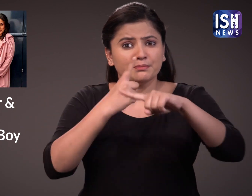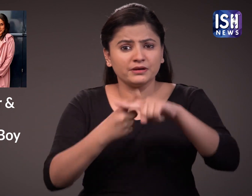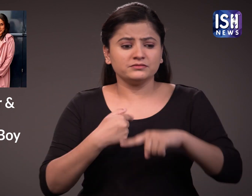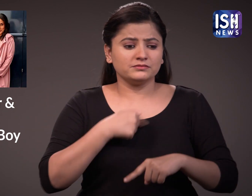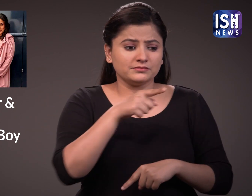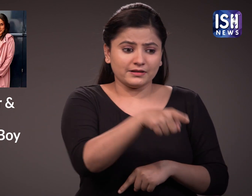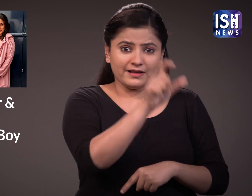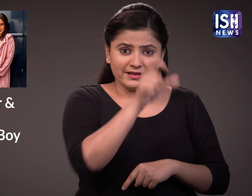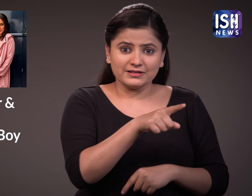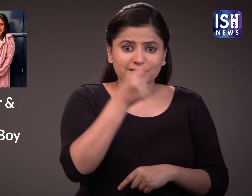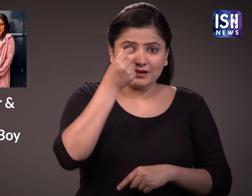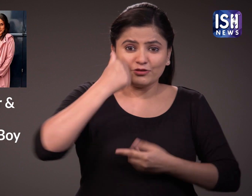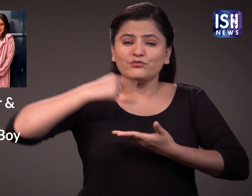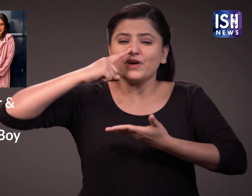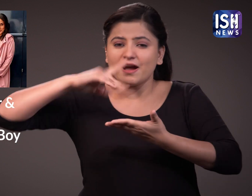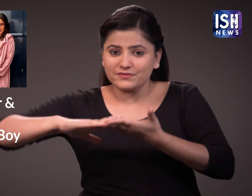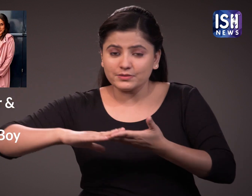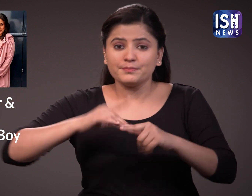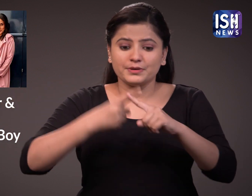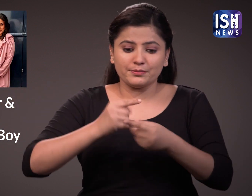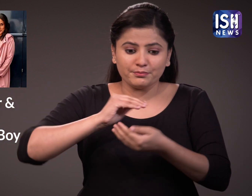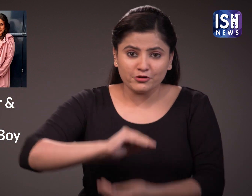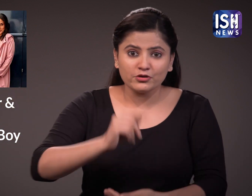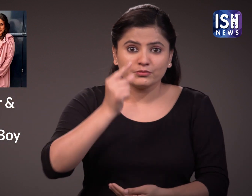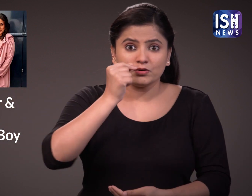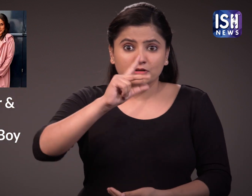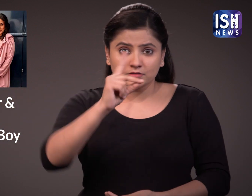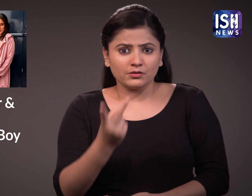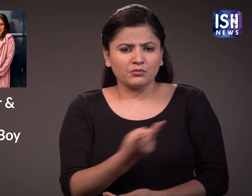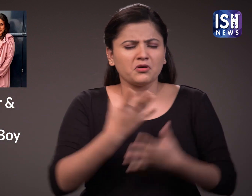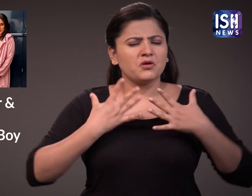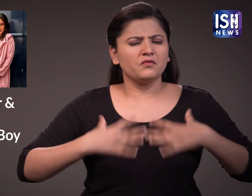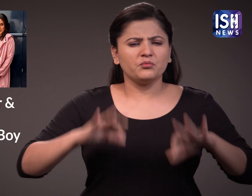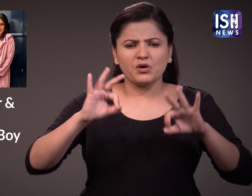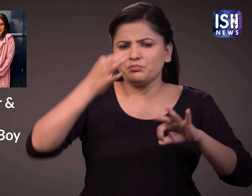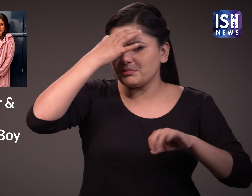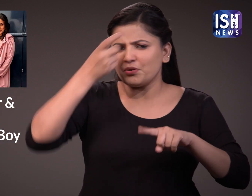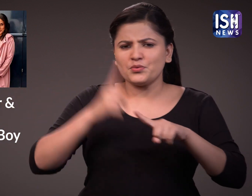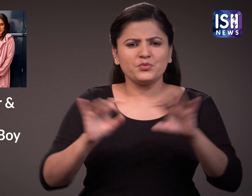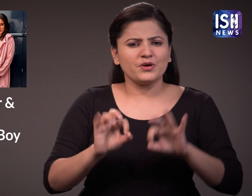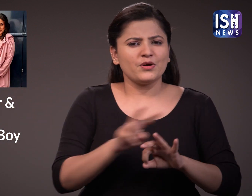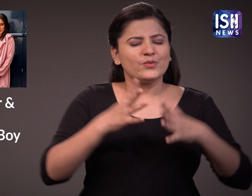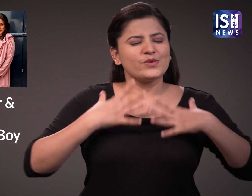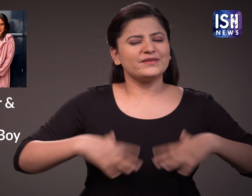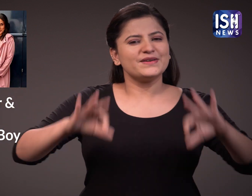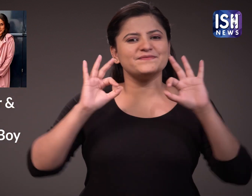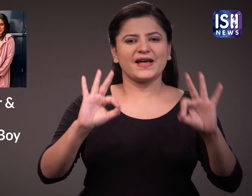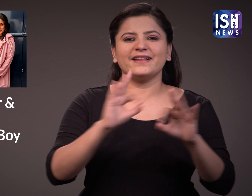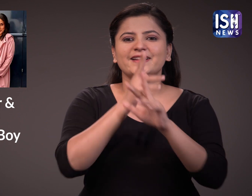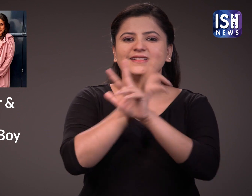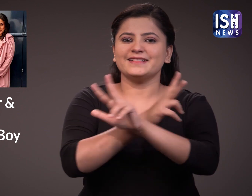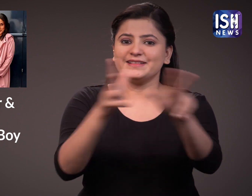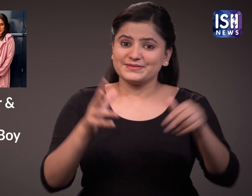Mom and baby are safe and healthy."